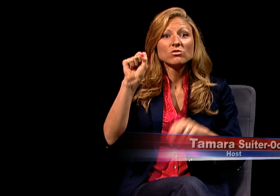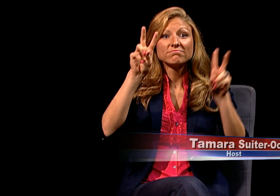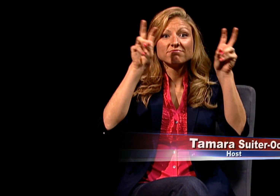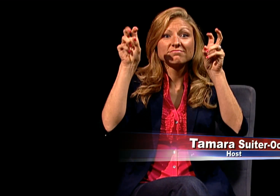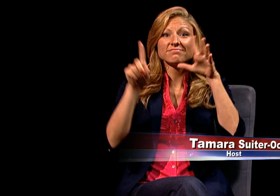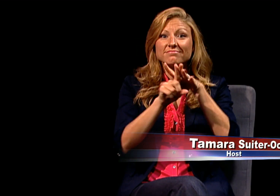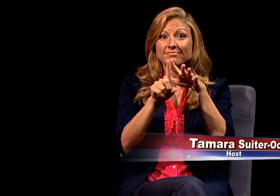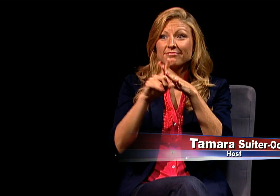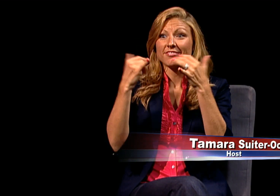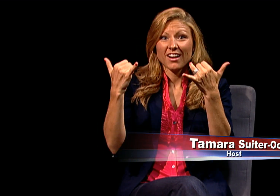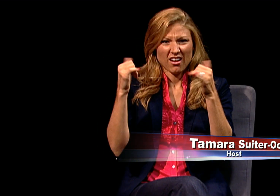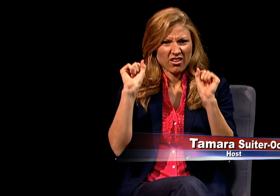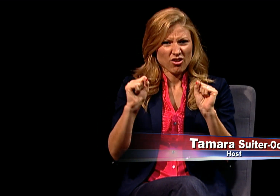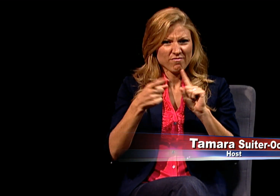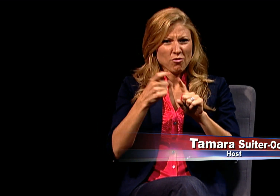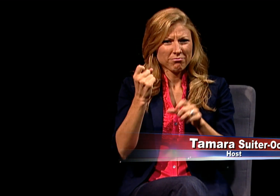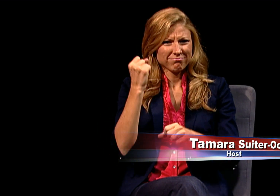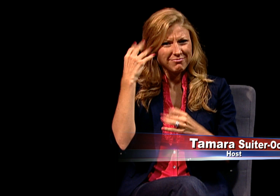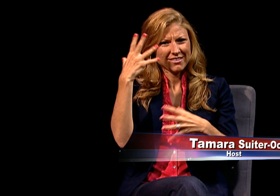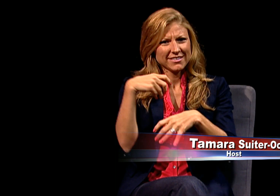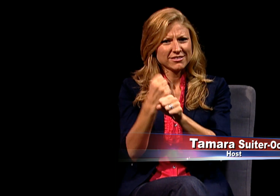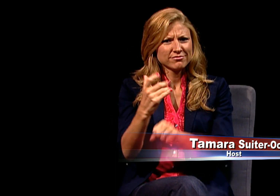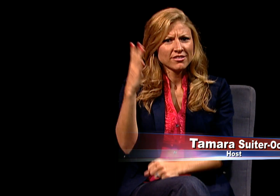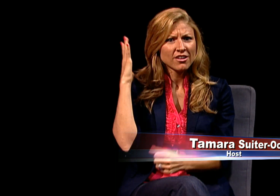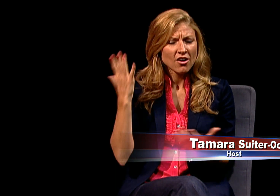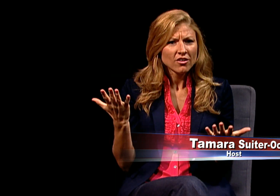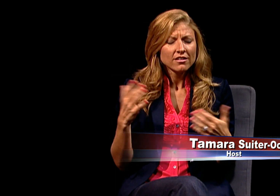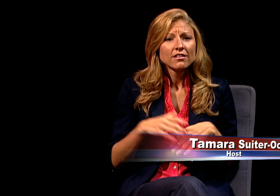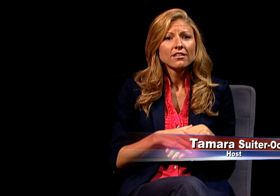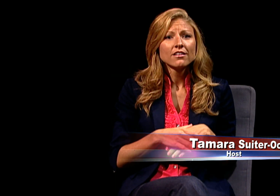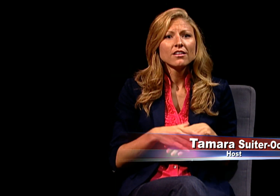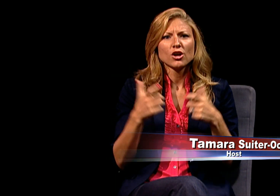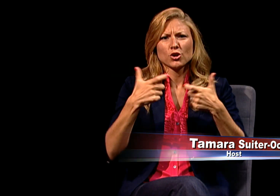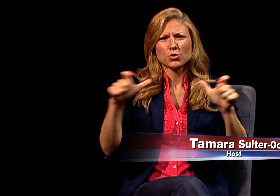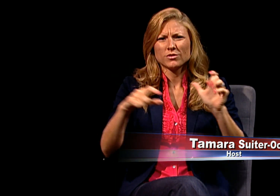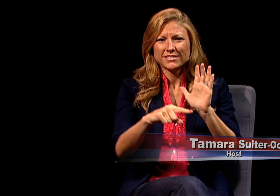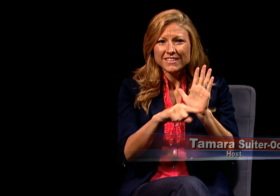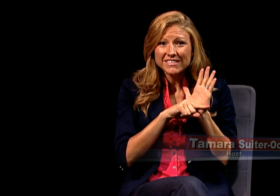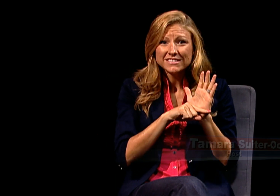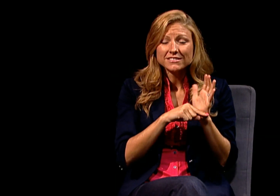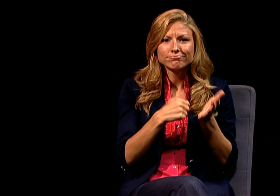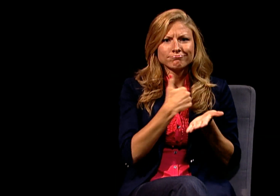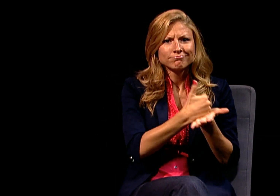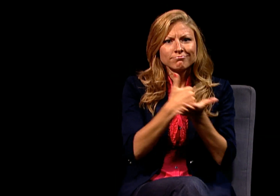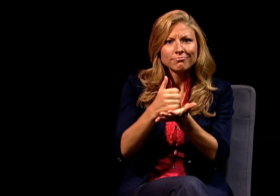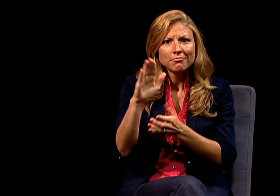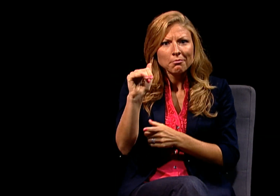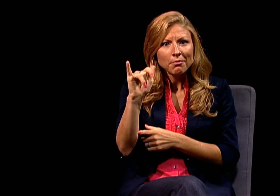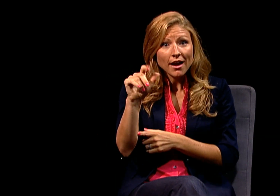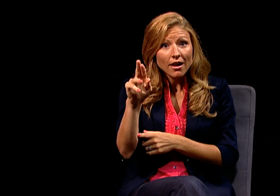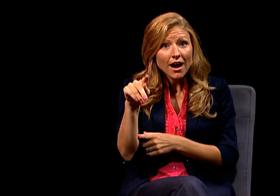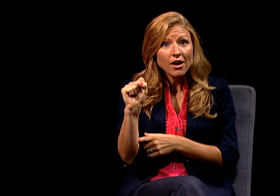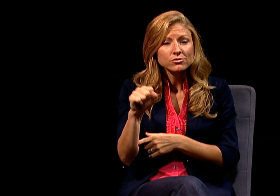HAVE YOU NOTICED THAT SOME OF THE GRIPPING HEADLINES OF TODAY'S NEWS COULD BE HEADLINES FROM THE NEWS DECADES AGO?